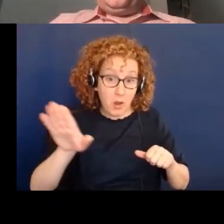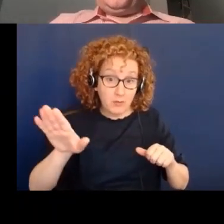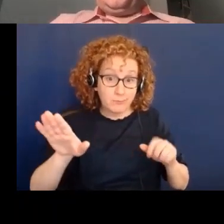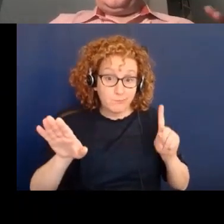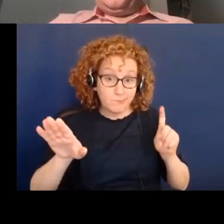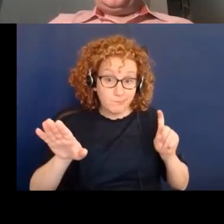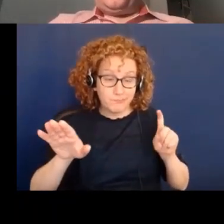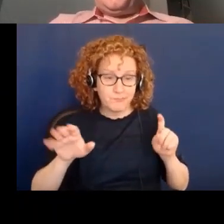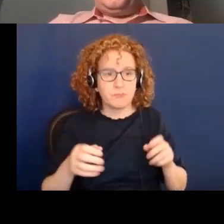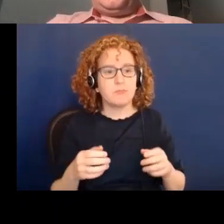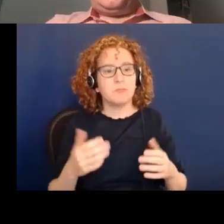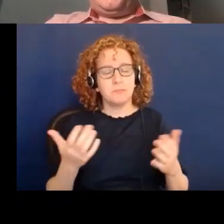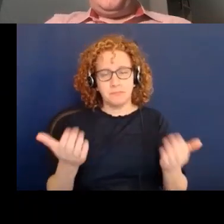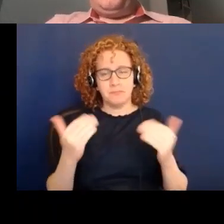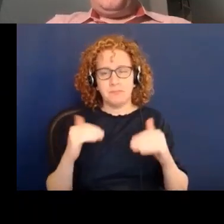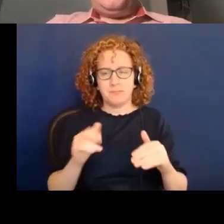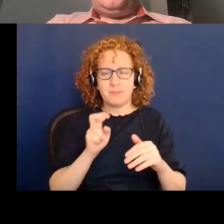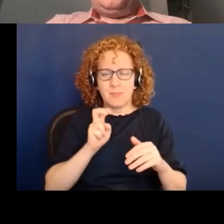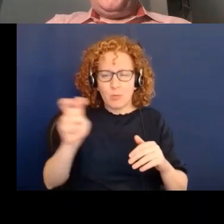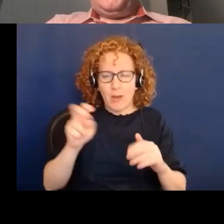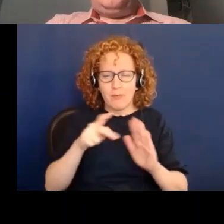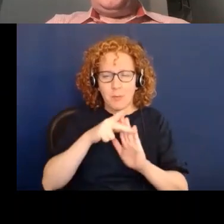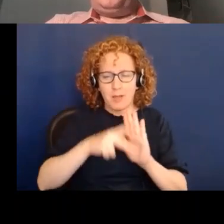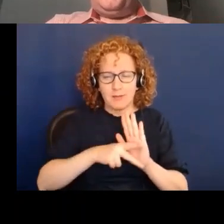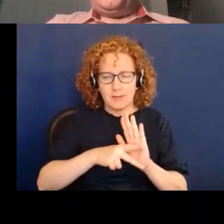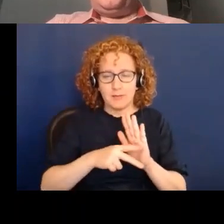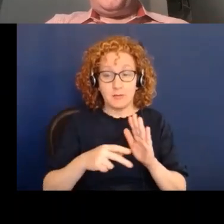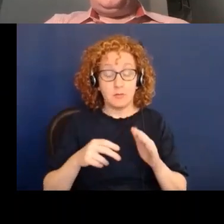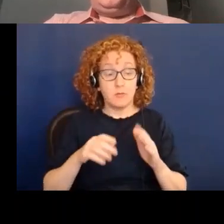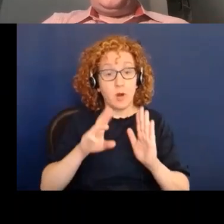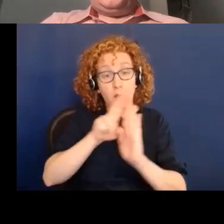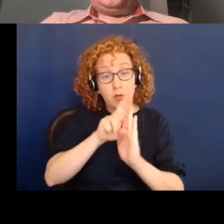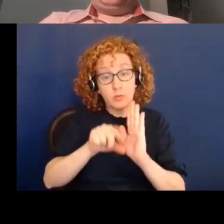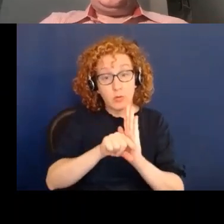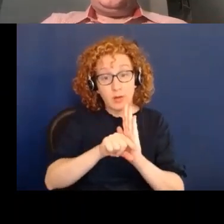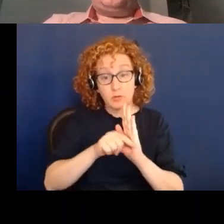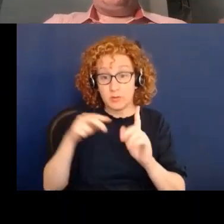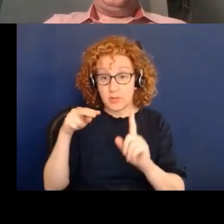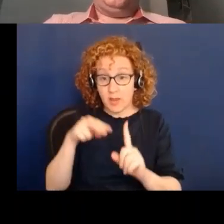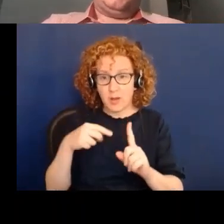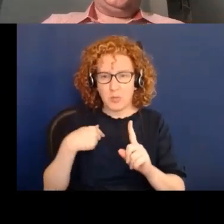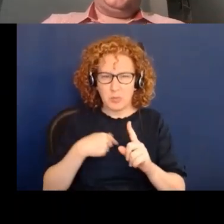on the undergraduate side we're really doing a bespoke and granular assessment of every location